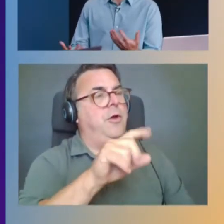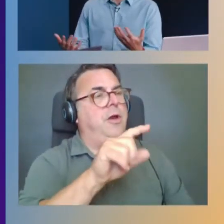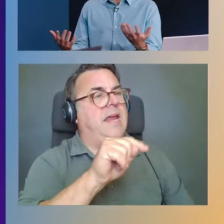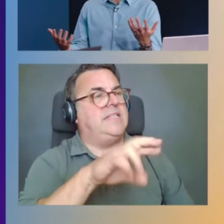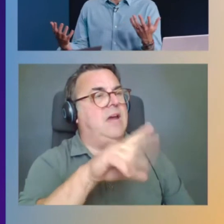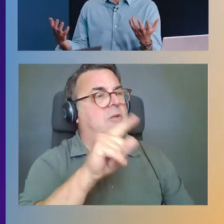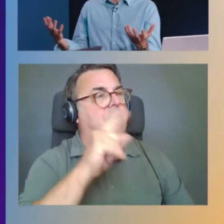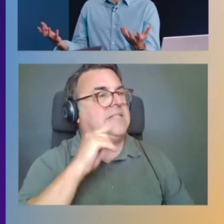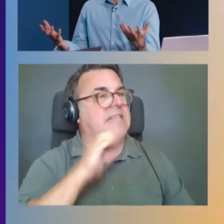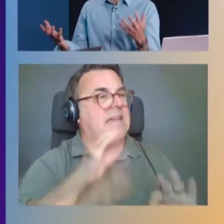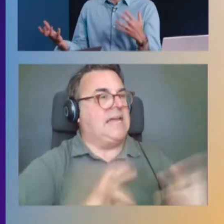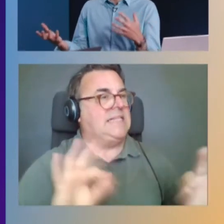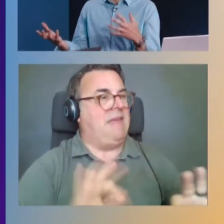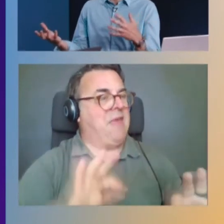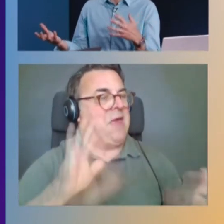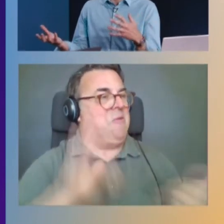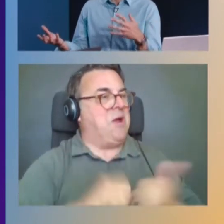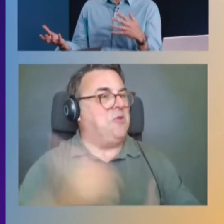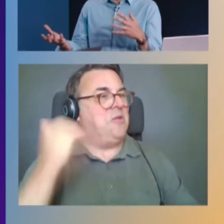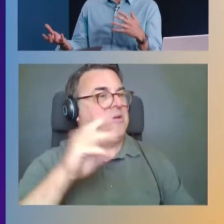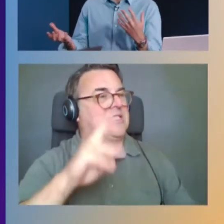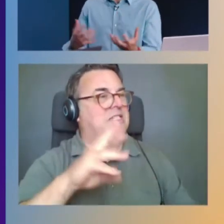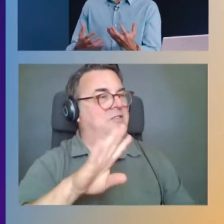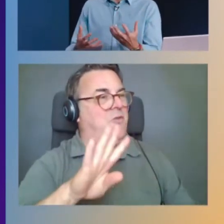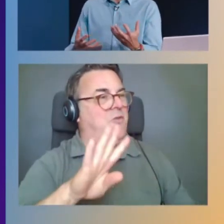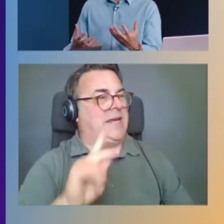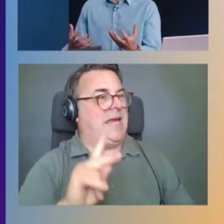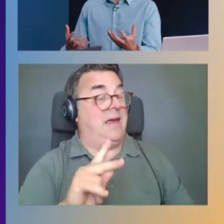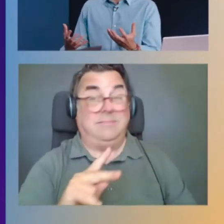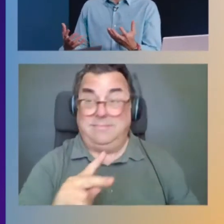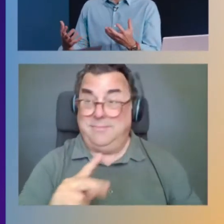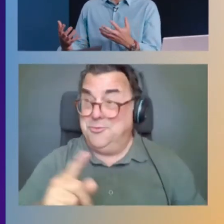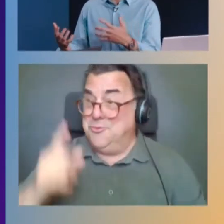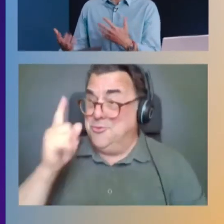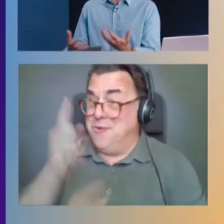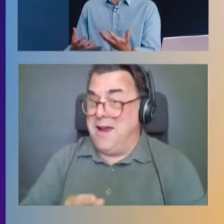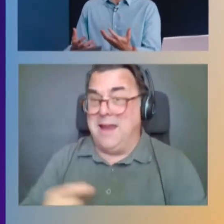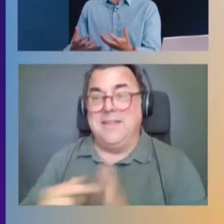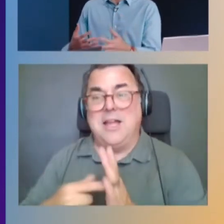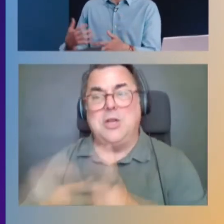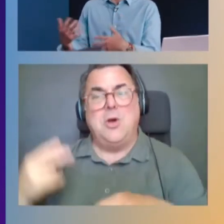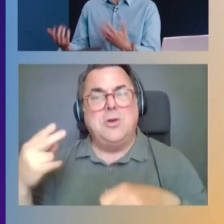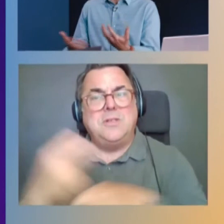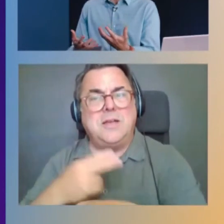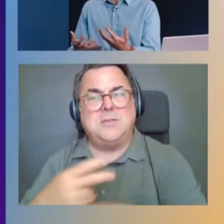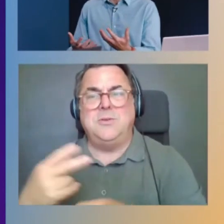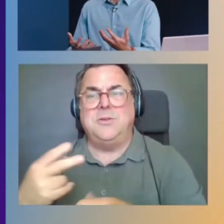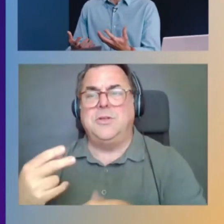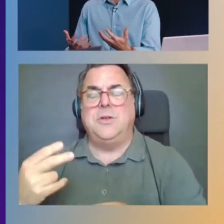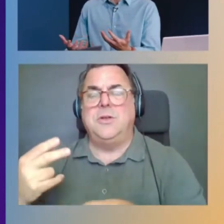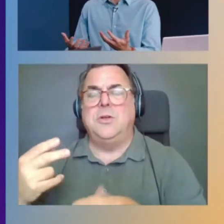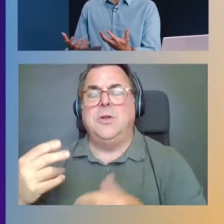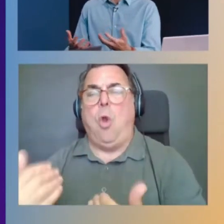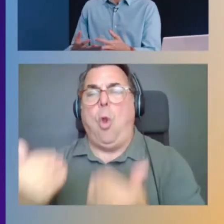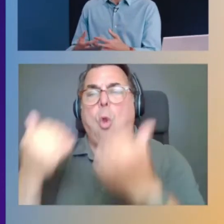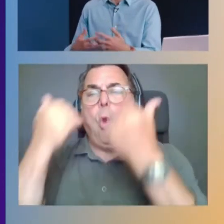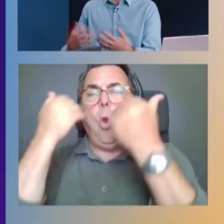I mean, but it just is a representation of how much data customers are working with and needing to process very quick to make a decision